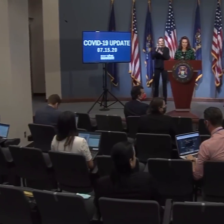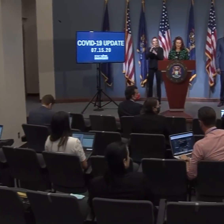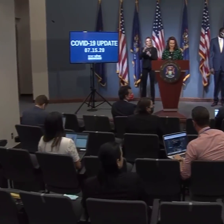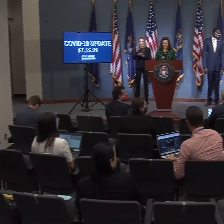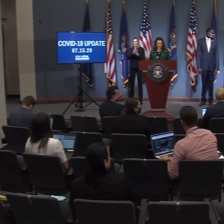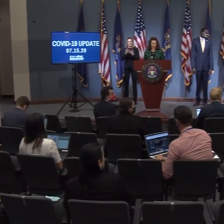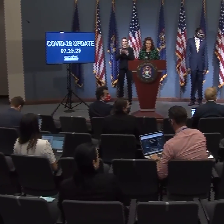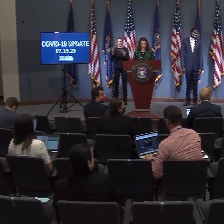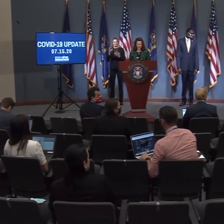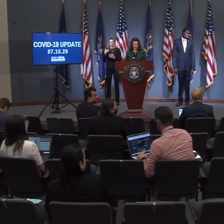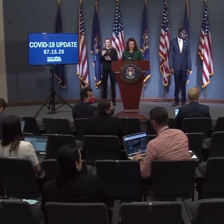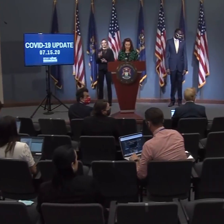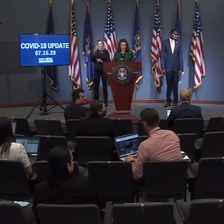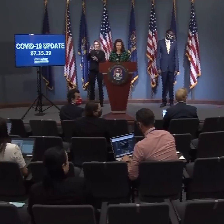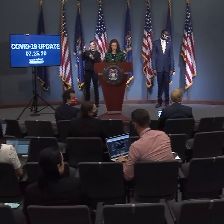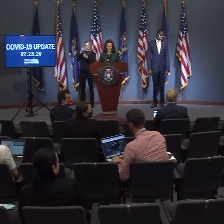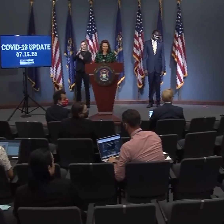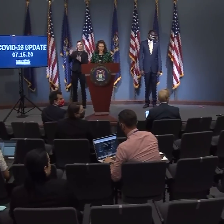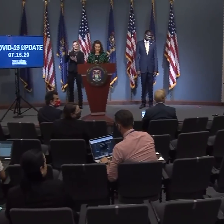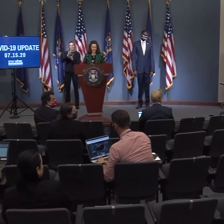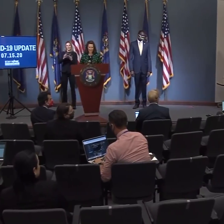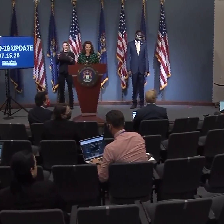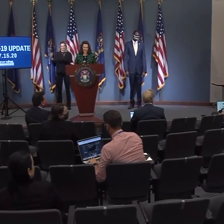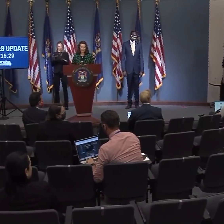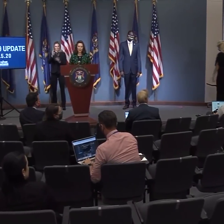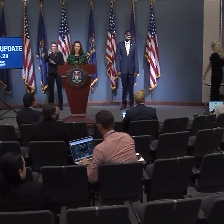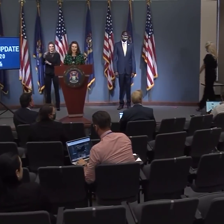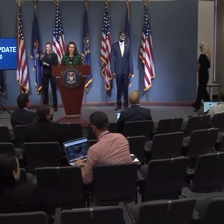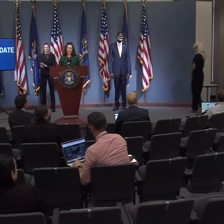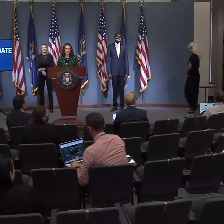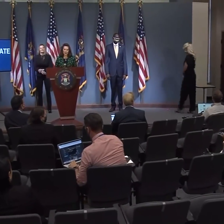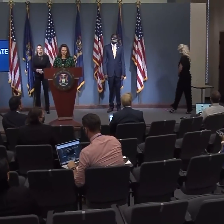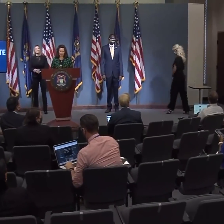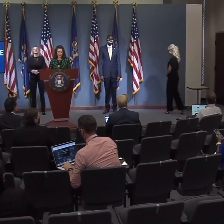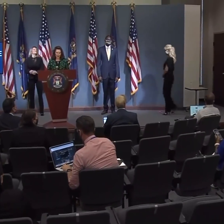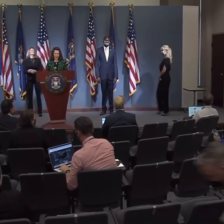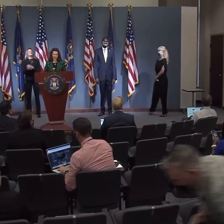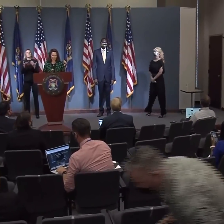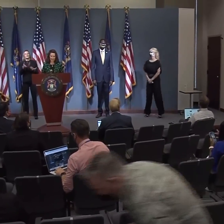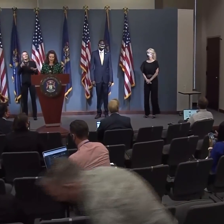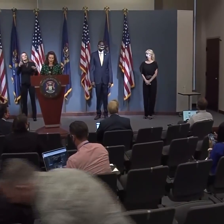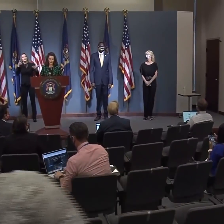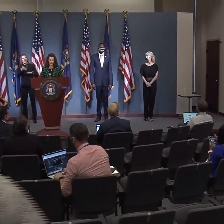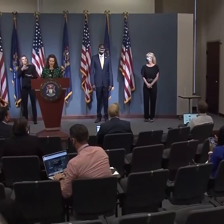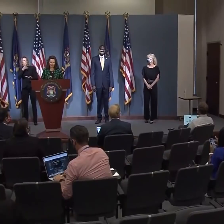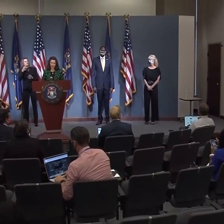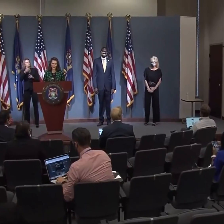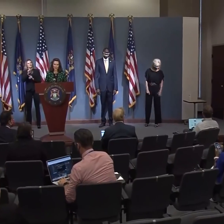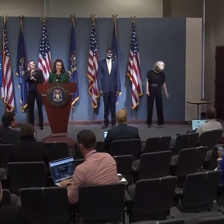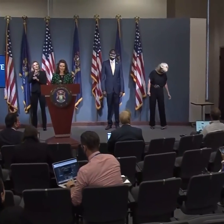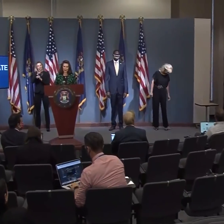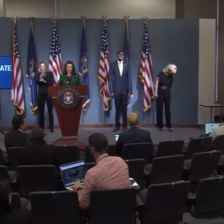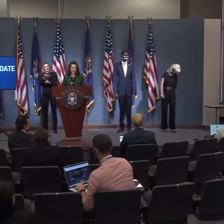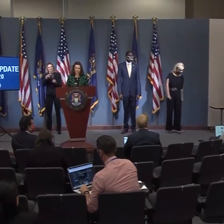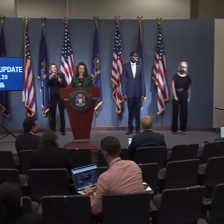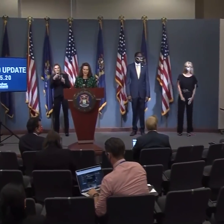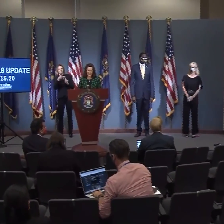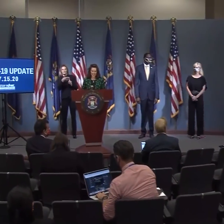THEY ARE MAKING THEIR WAY. A FEW OF THE COACHES FROM TWO OF THE PHENOMENAL UNIVERSITIES, MANY UNIVERSITY, BUT TO ARE